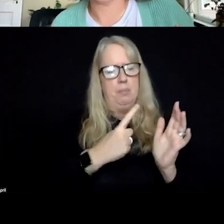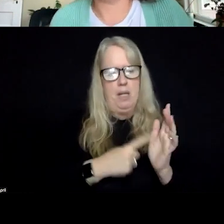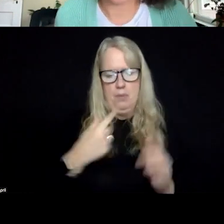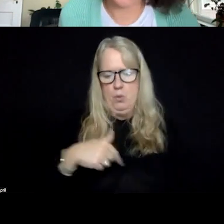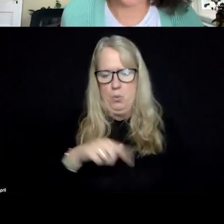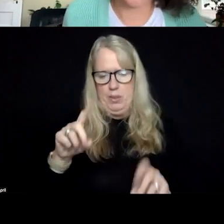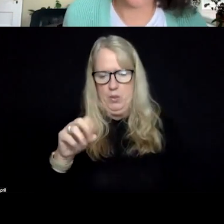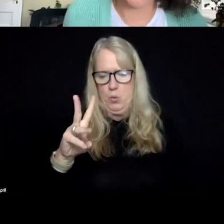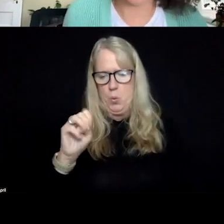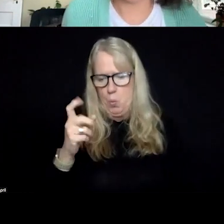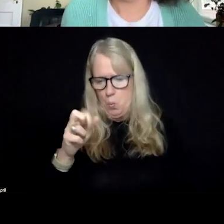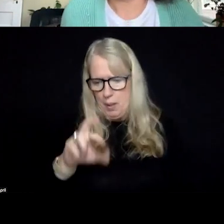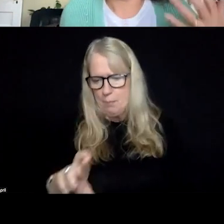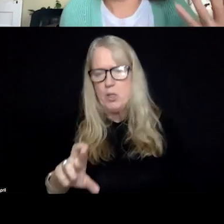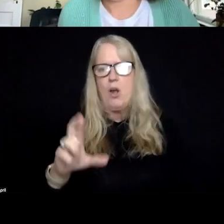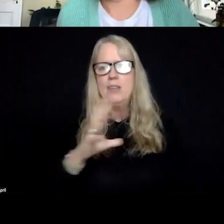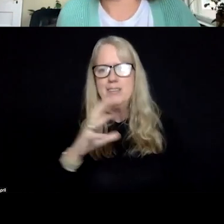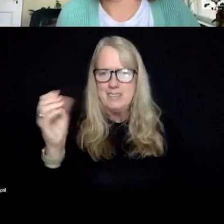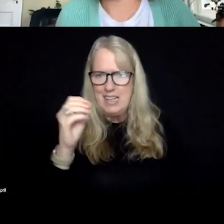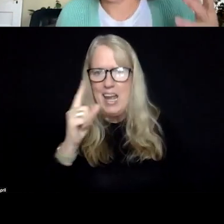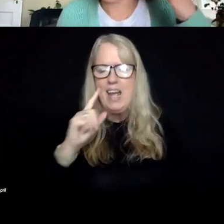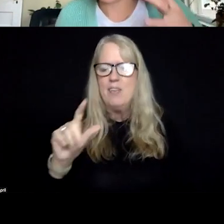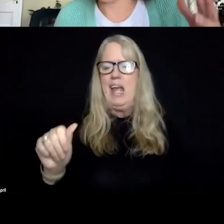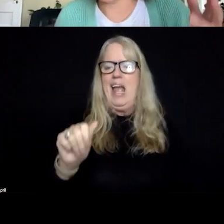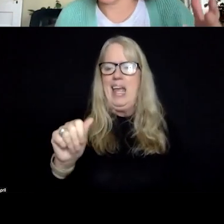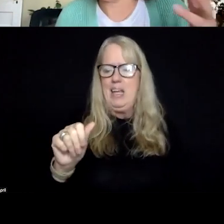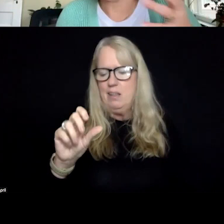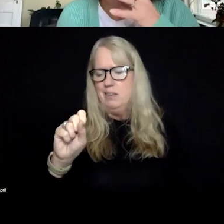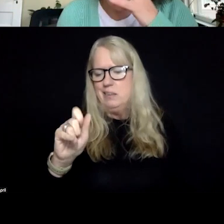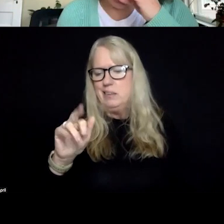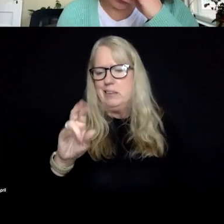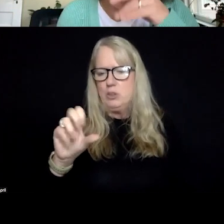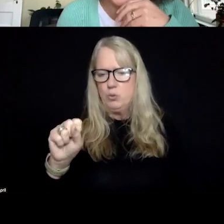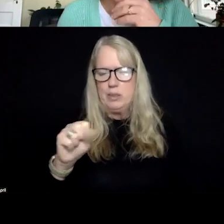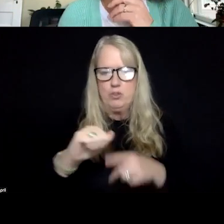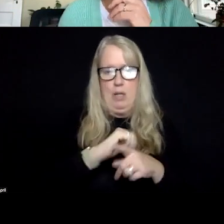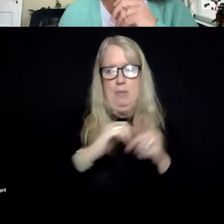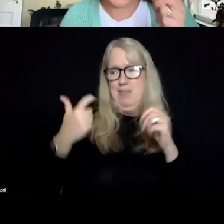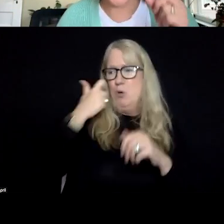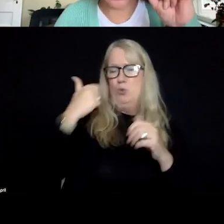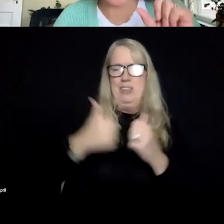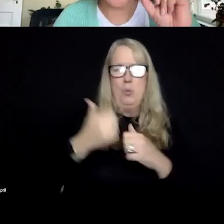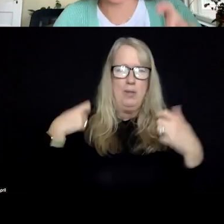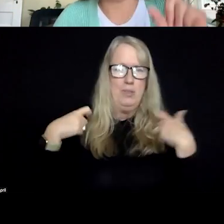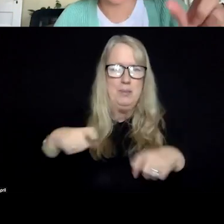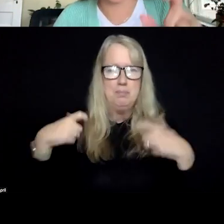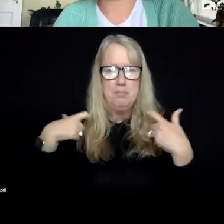ASYNCHRONOUS TRAINING. THE MOST RECENT BIG ONE WAS SPANISH